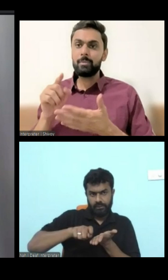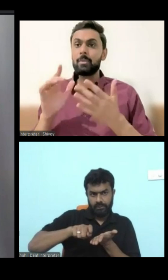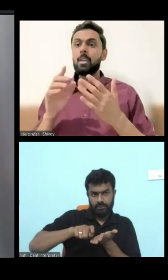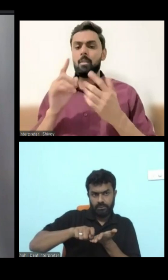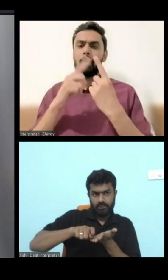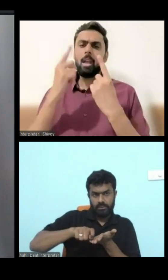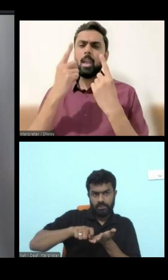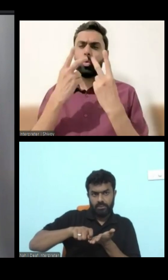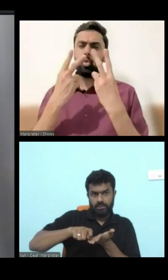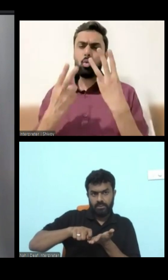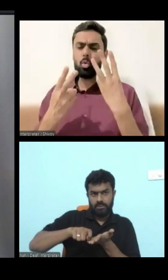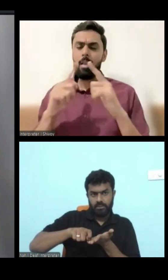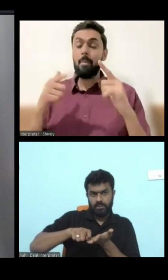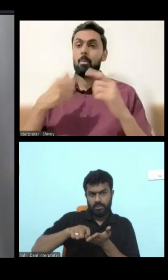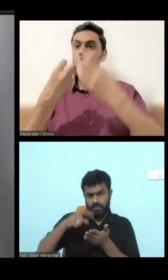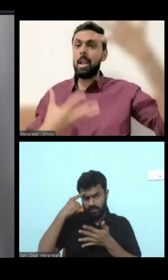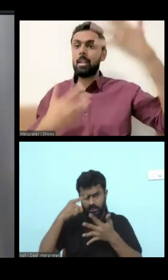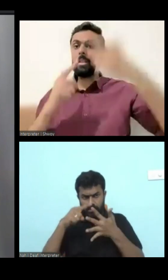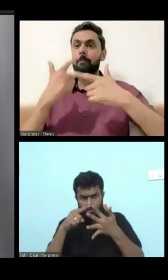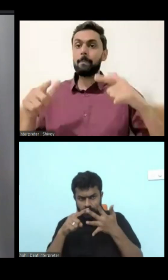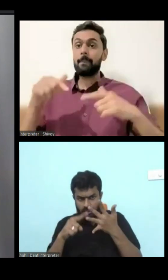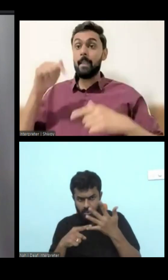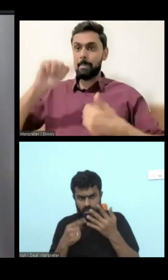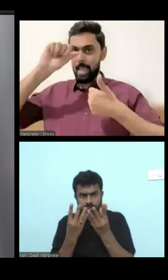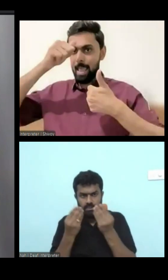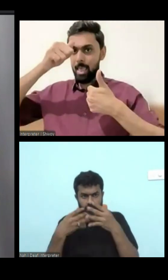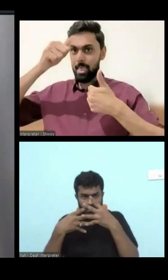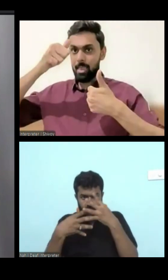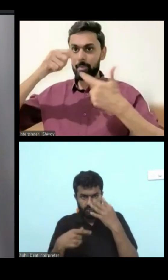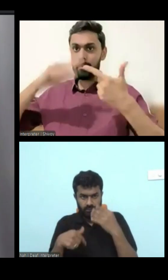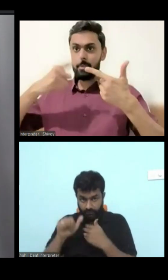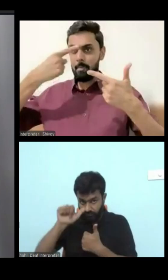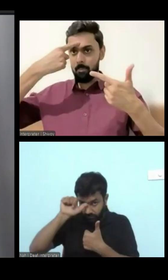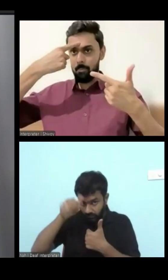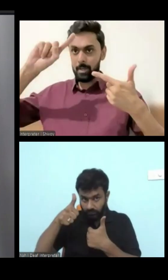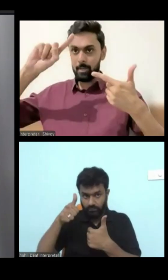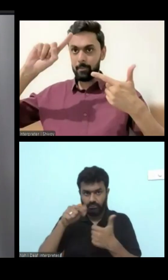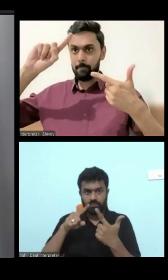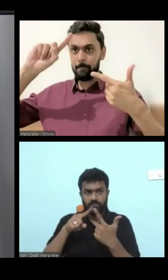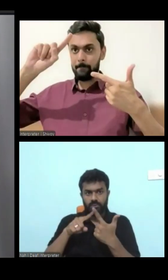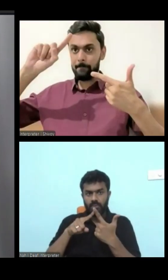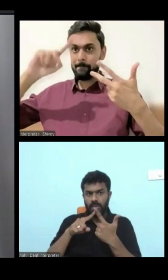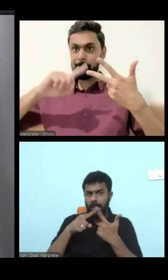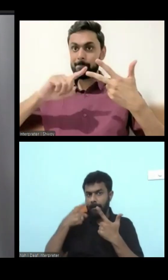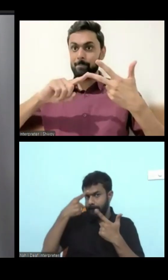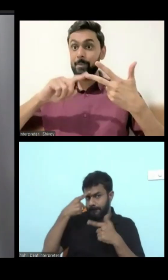Currently it's available in Hindi, in Marathi, and in a very fun bilingual manner, where we have